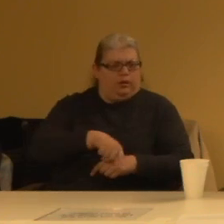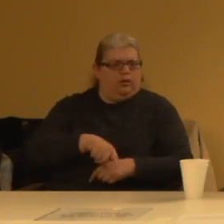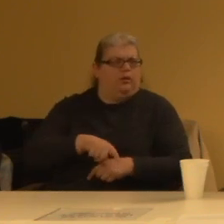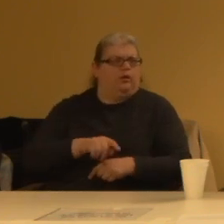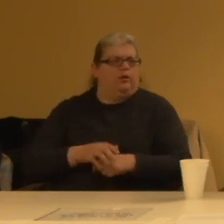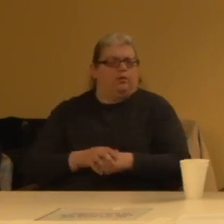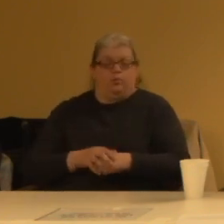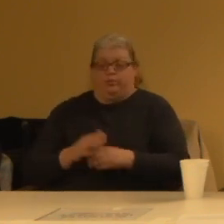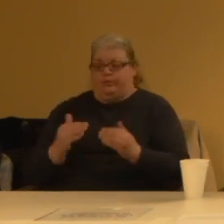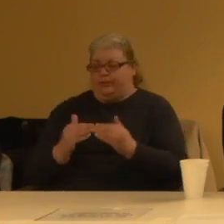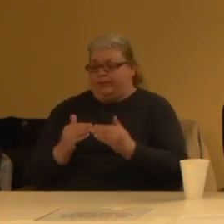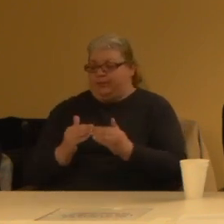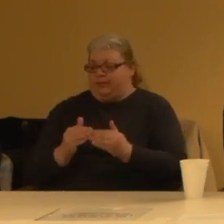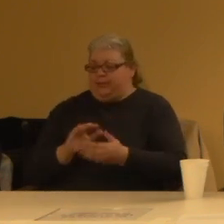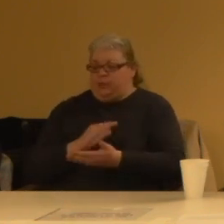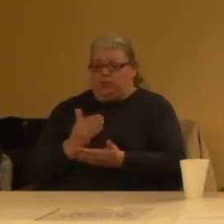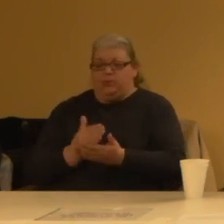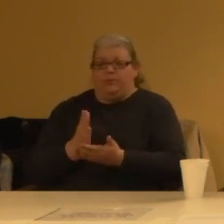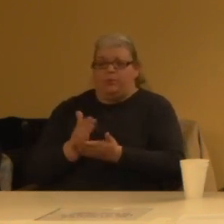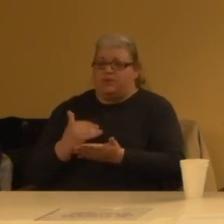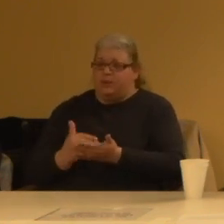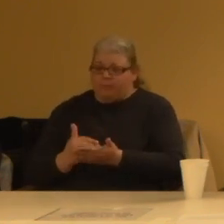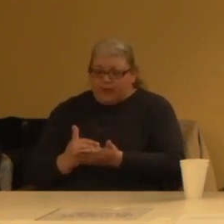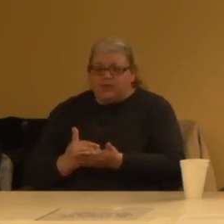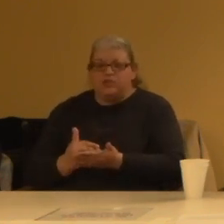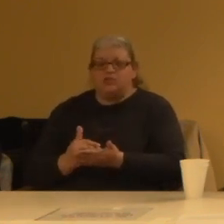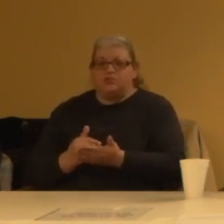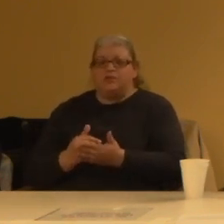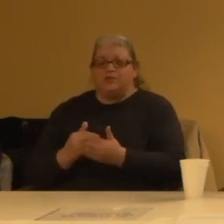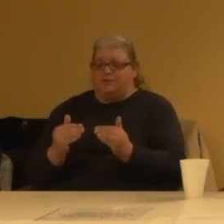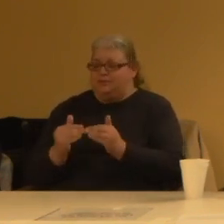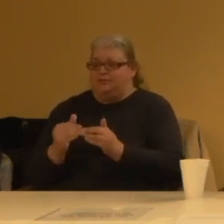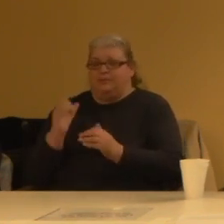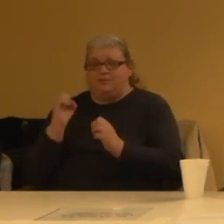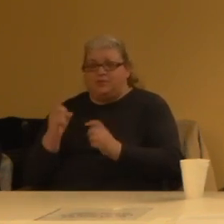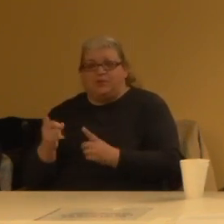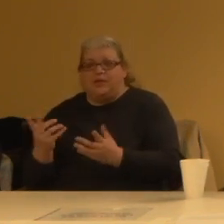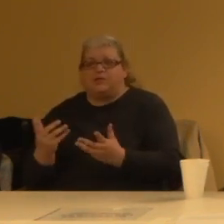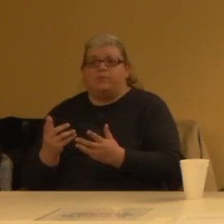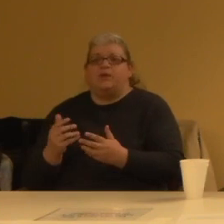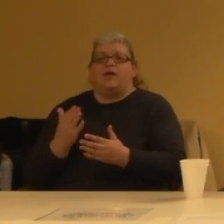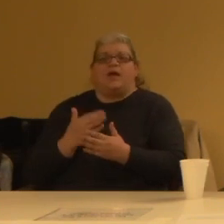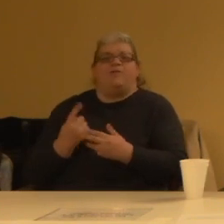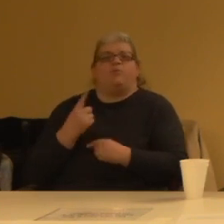That would really make sense. That would really be helpful. That would be great. Everyone would have great, thriving education programs.